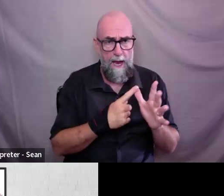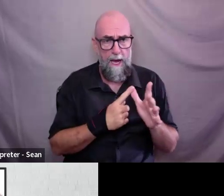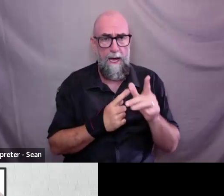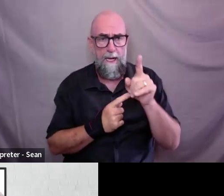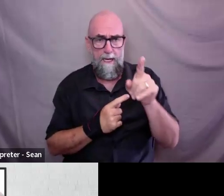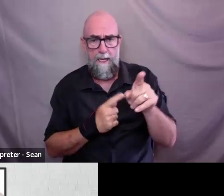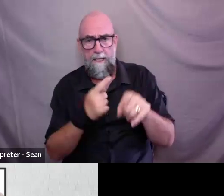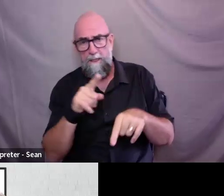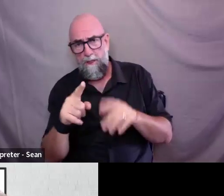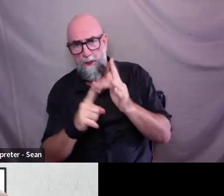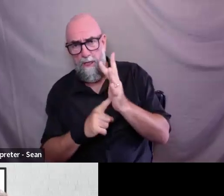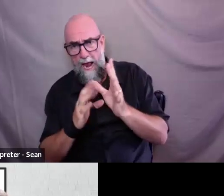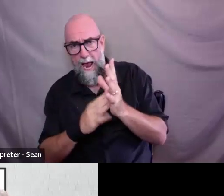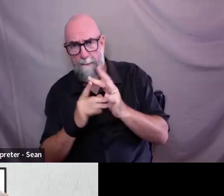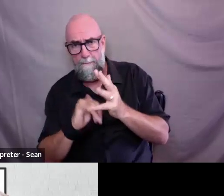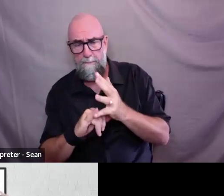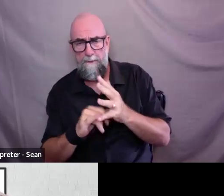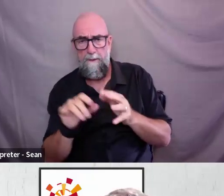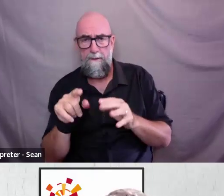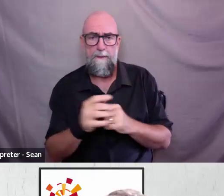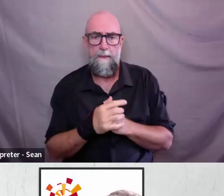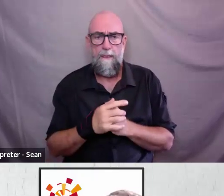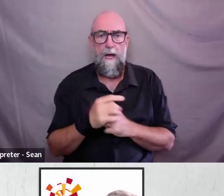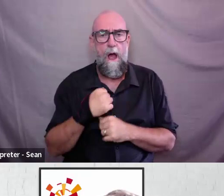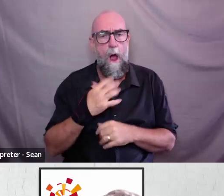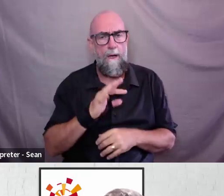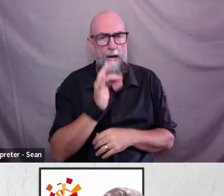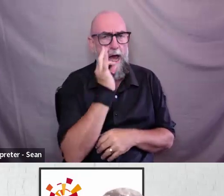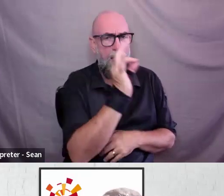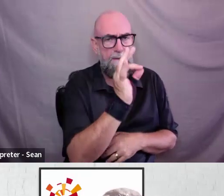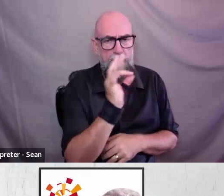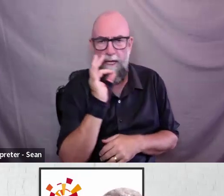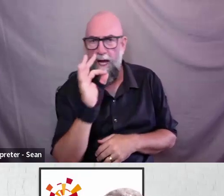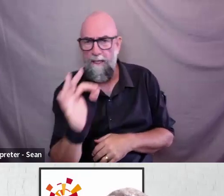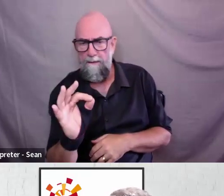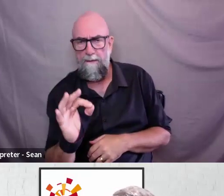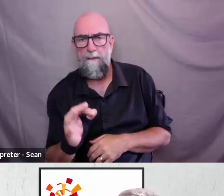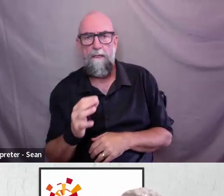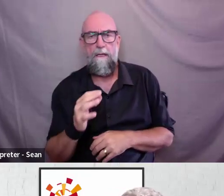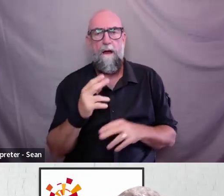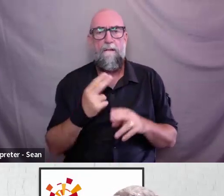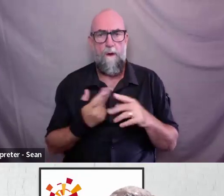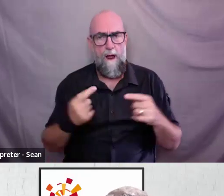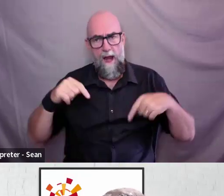some questions about how within our current... The thing is around within our current arts governance structures, we can address climate